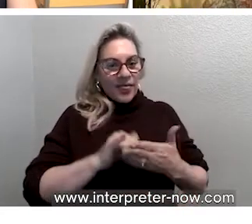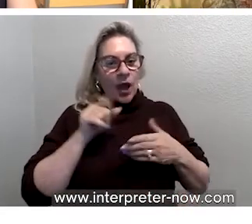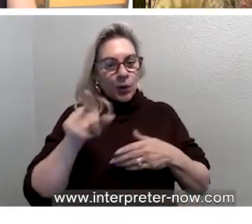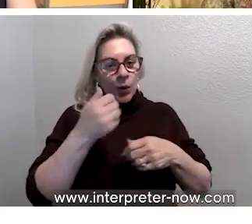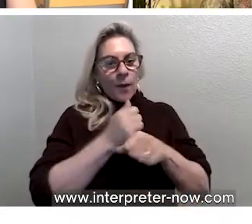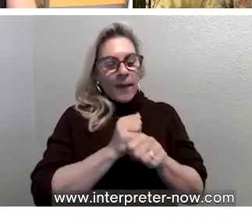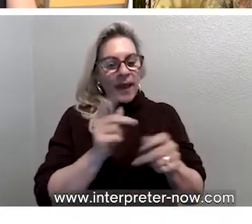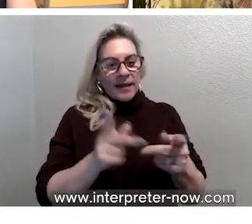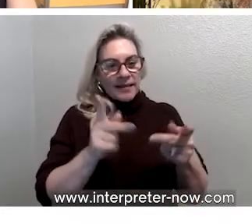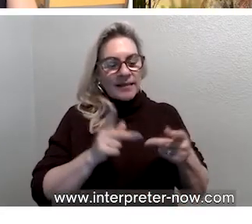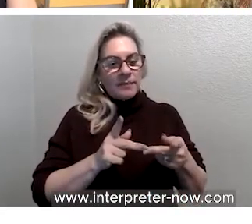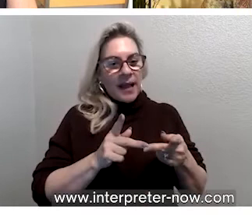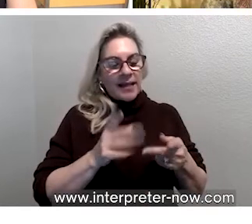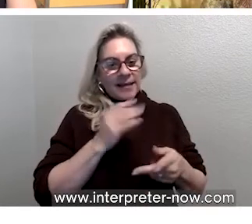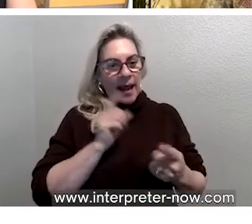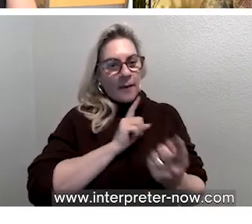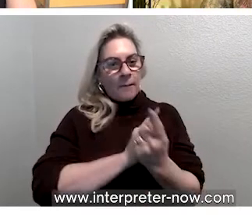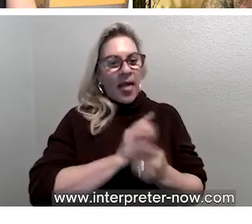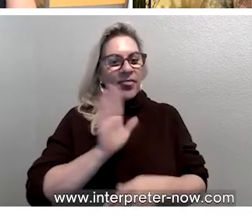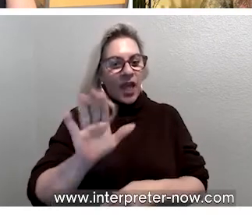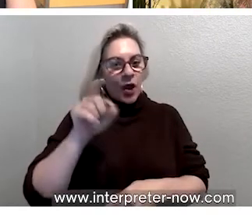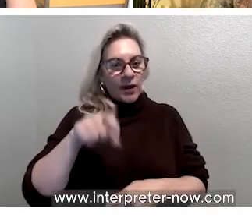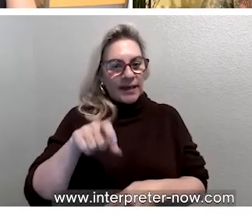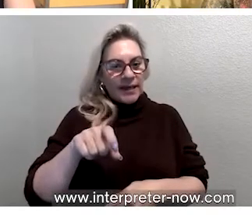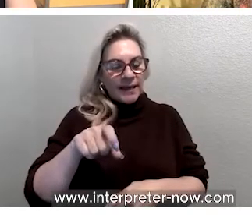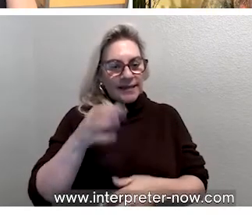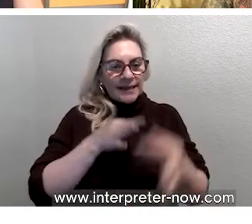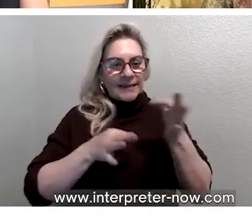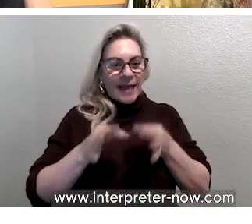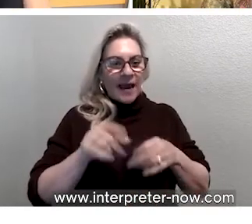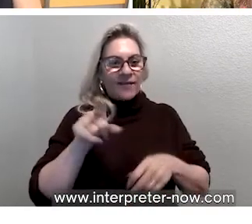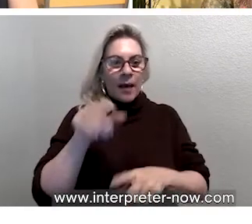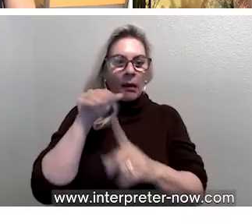and given them their needs without them having to ask. That is going to be so huge.